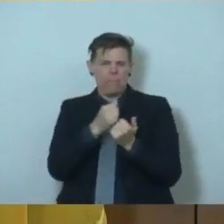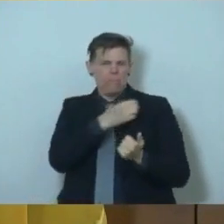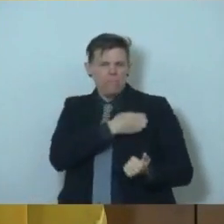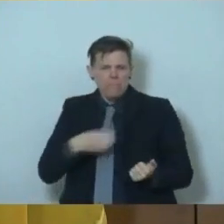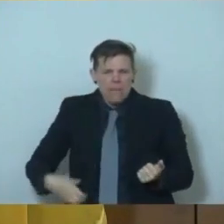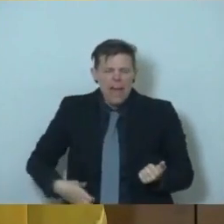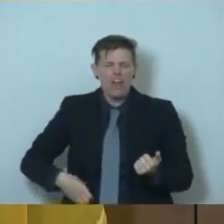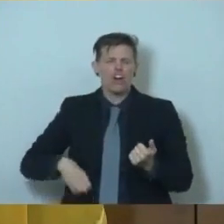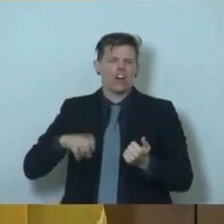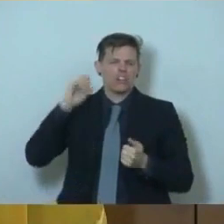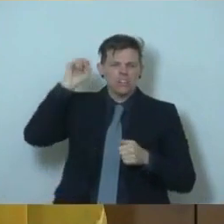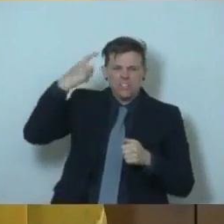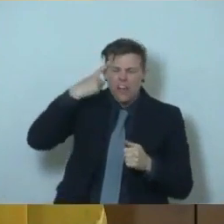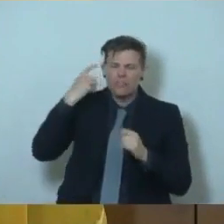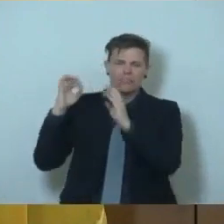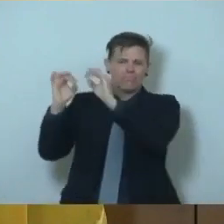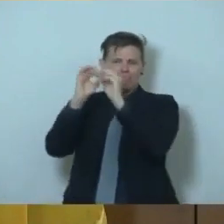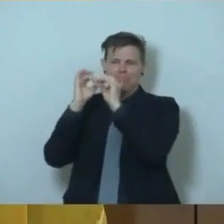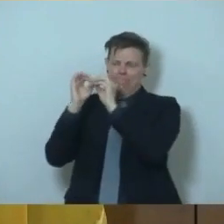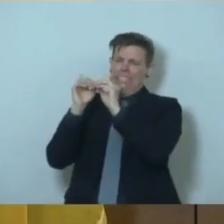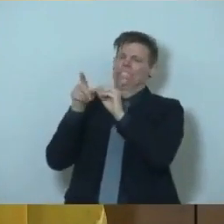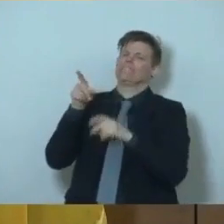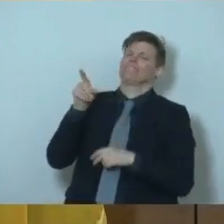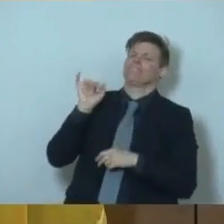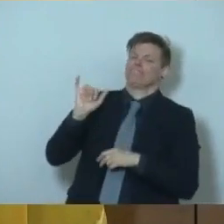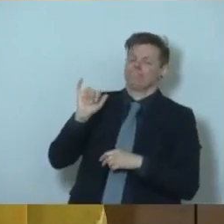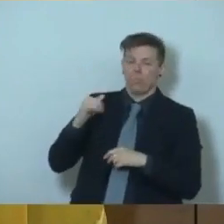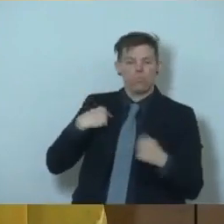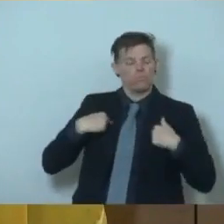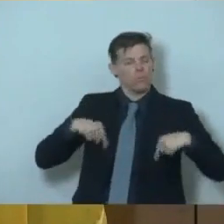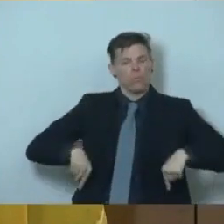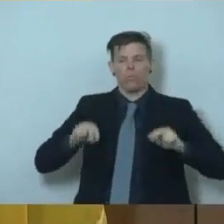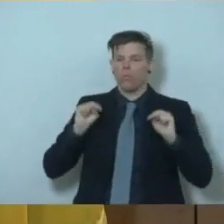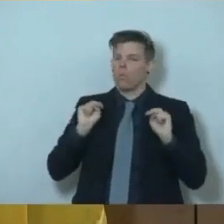WHO HAVE INCREDIBLE DEBATES WITH MAYORS AND LOCAL ELECTED OFFICIAL AS.